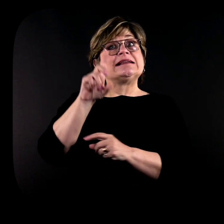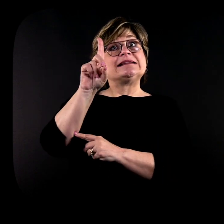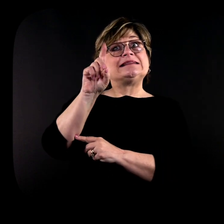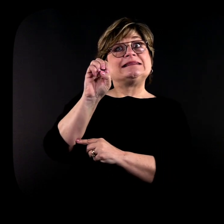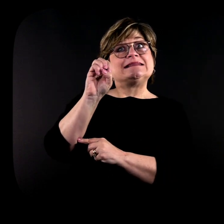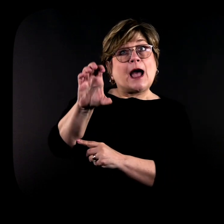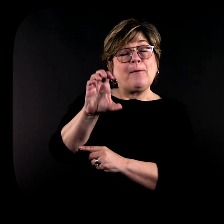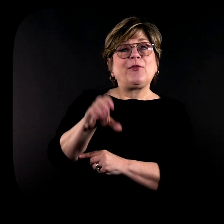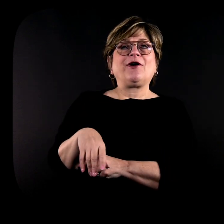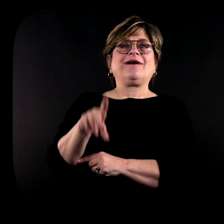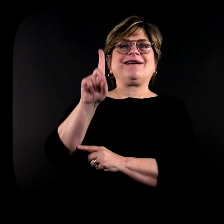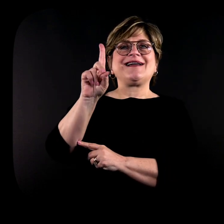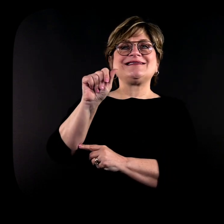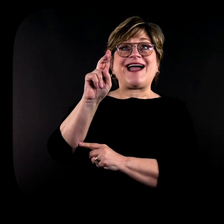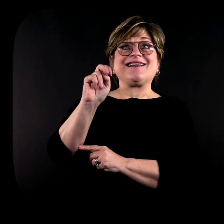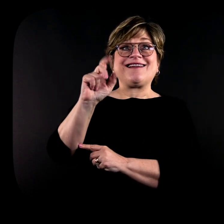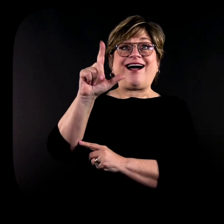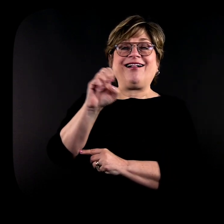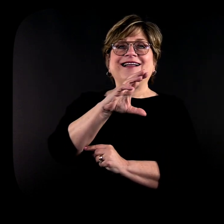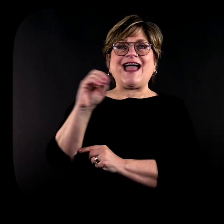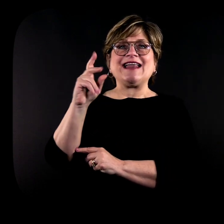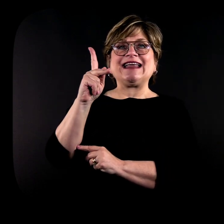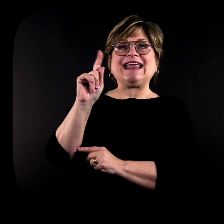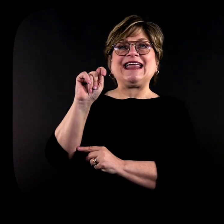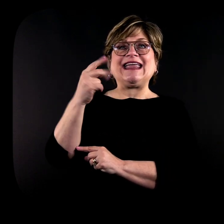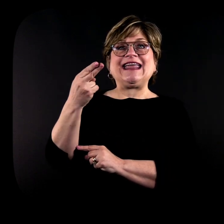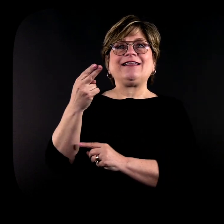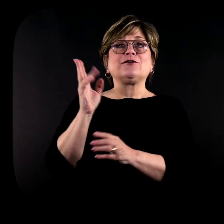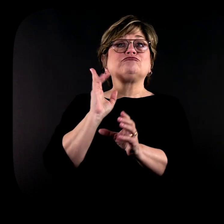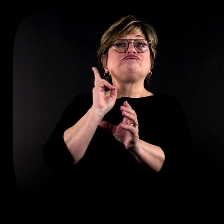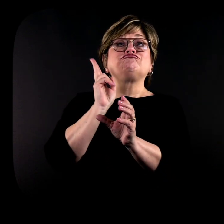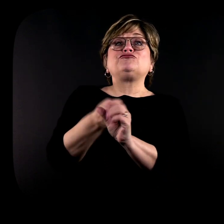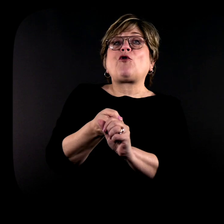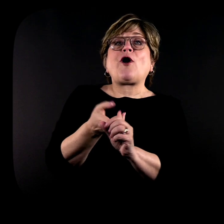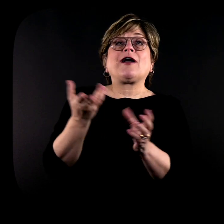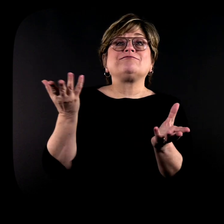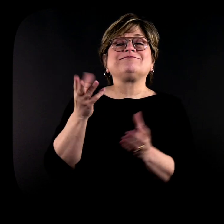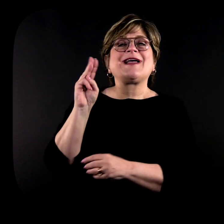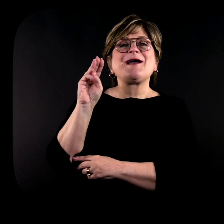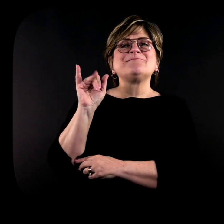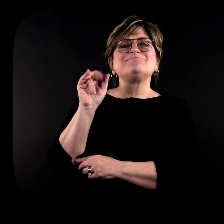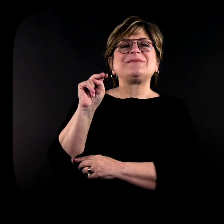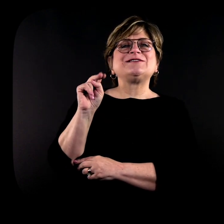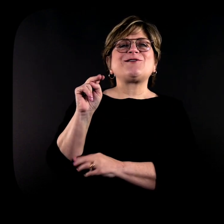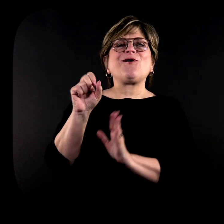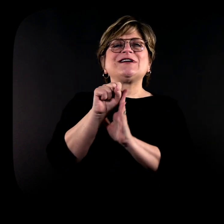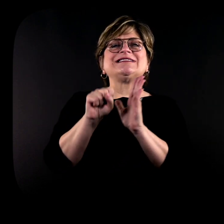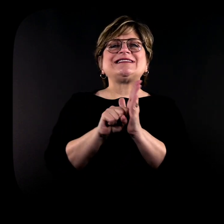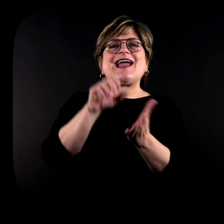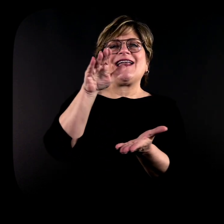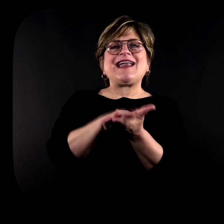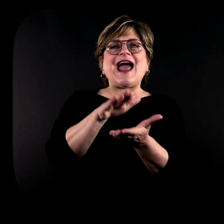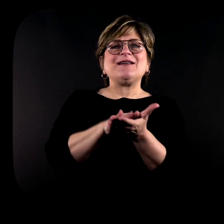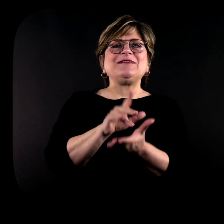In December, Danelle and Keith joined the Minnesota State Academy for the